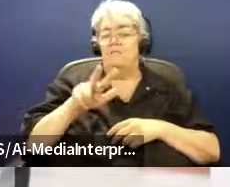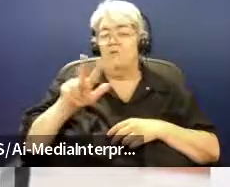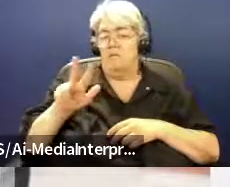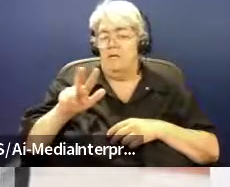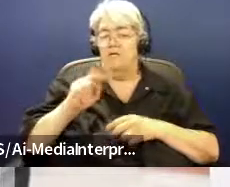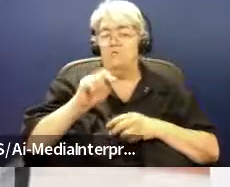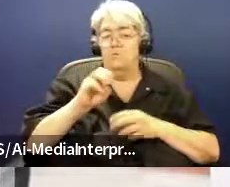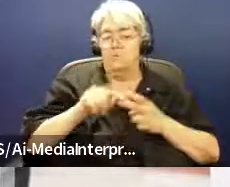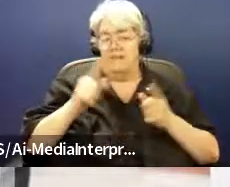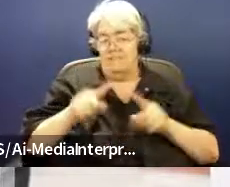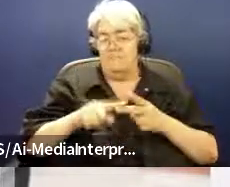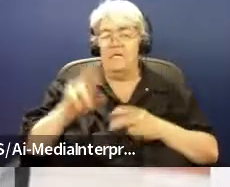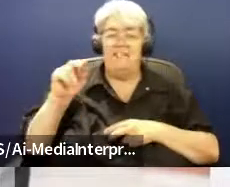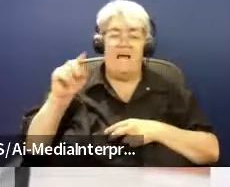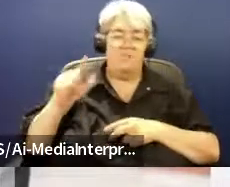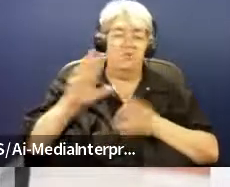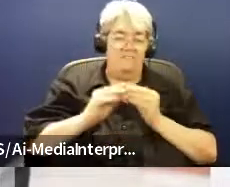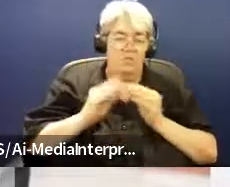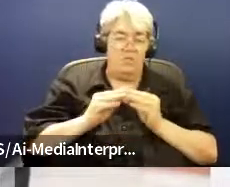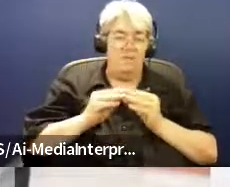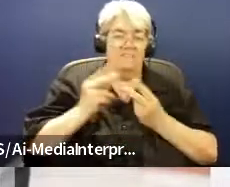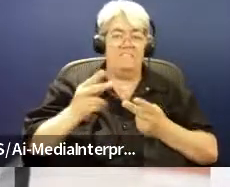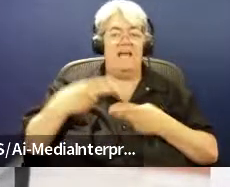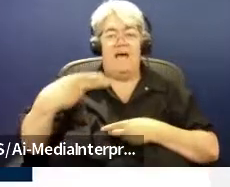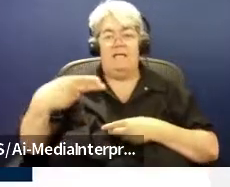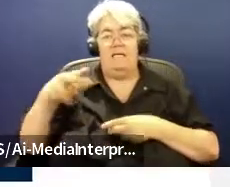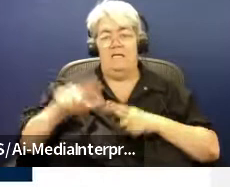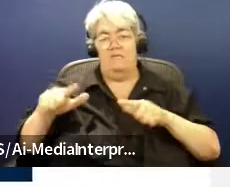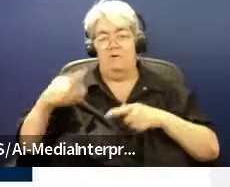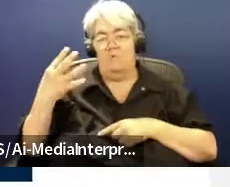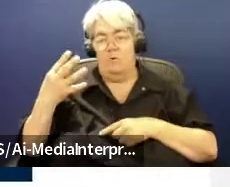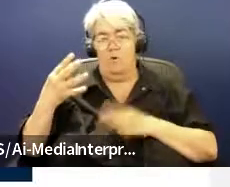You can read the life -- live the life you want, blindness is not